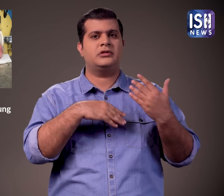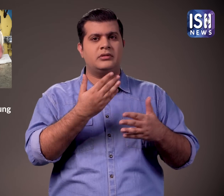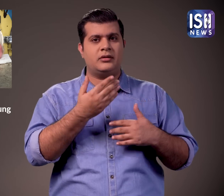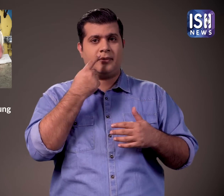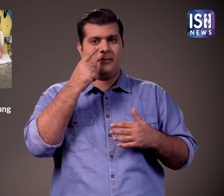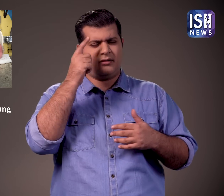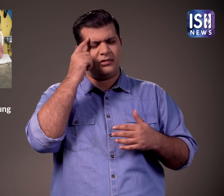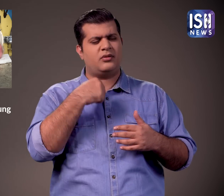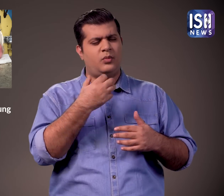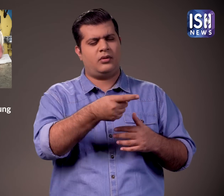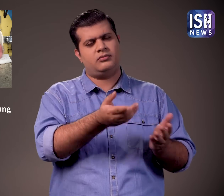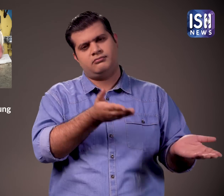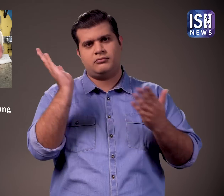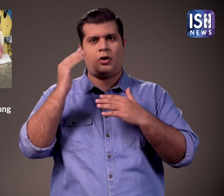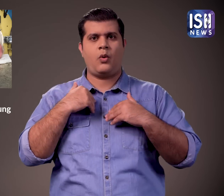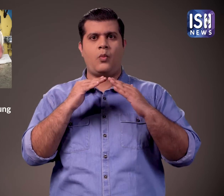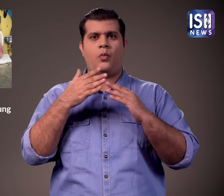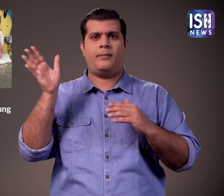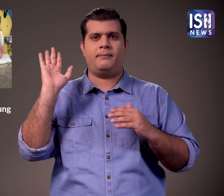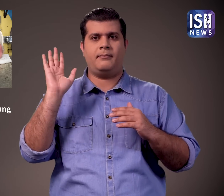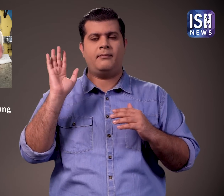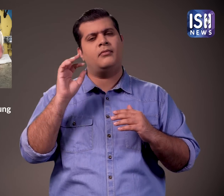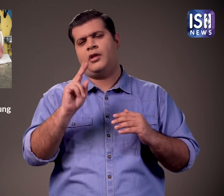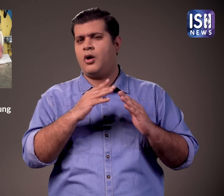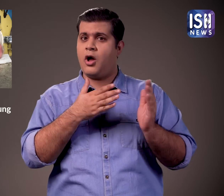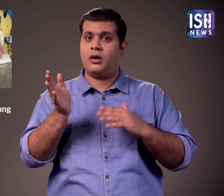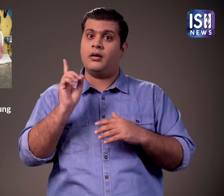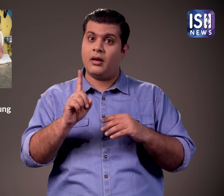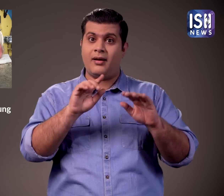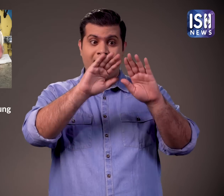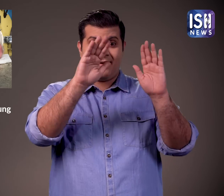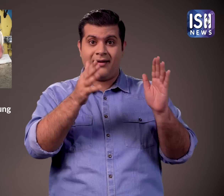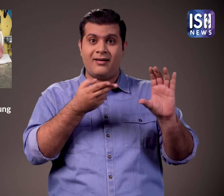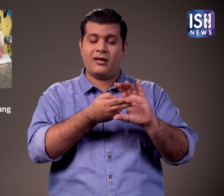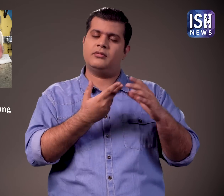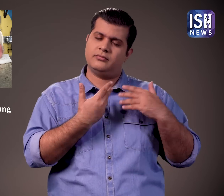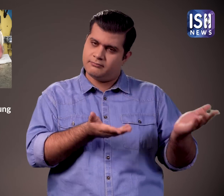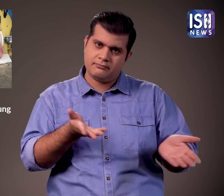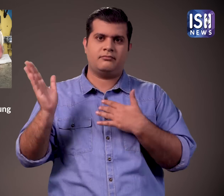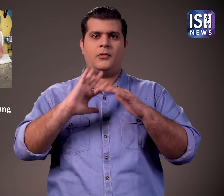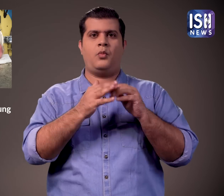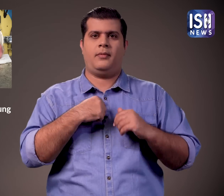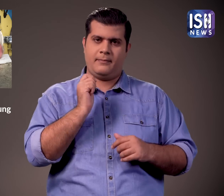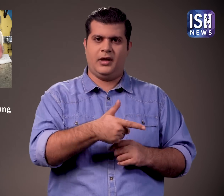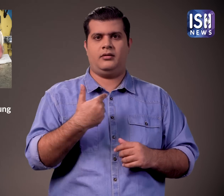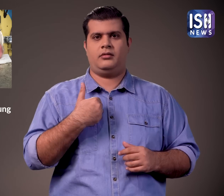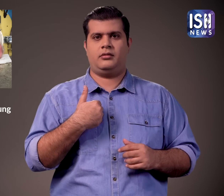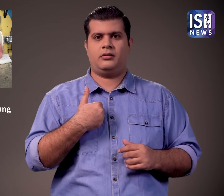His parents decided to bring him home with the iron lung and cover the expenses themselves.